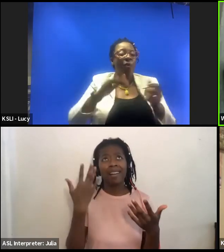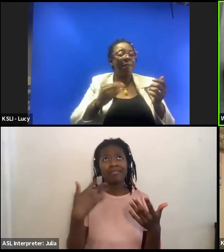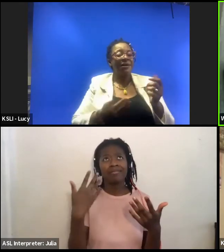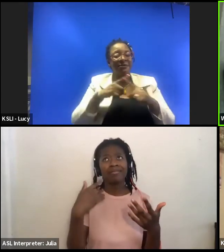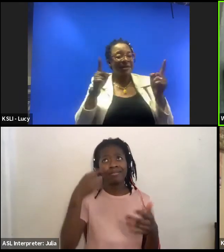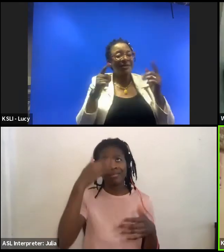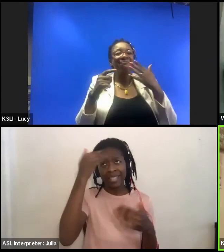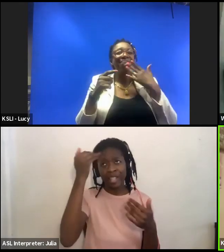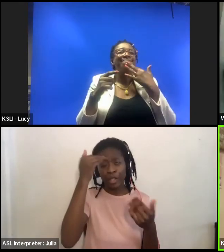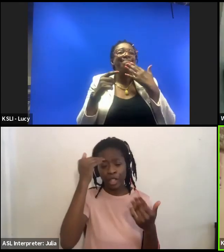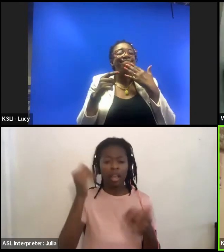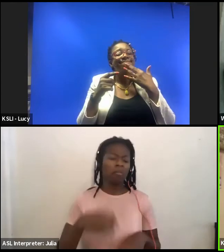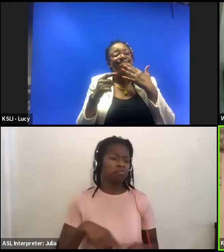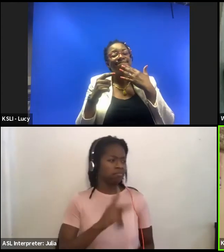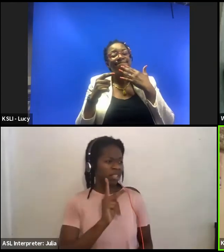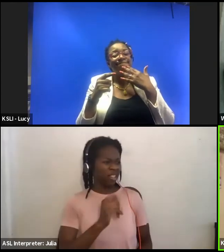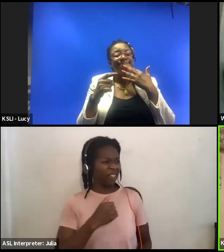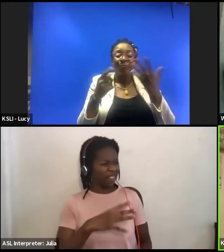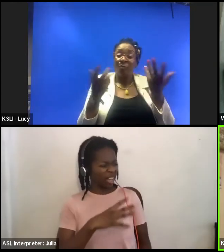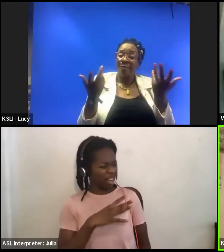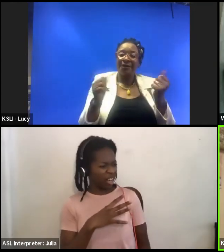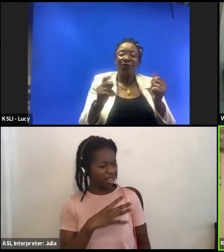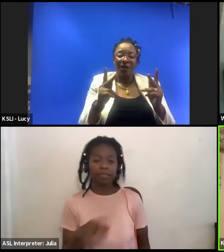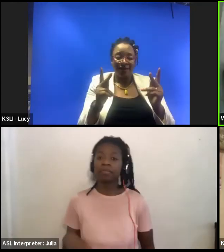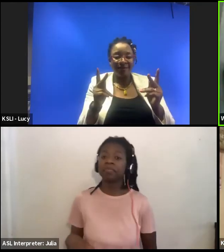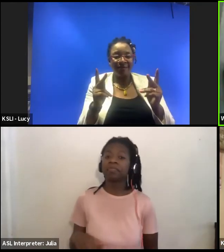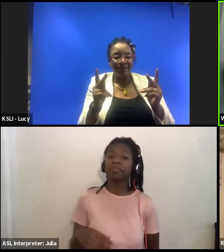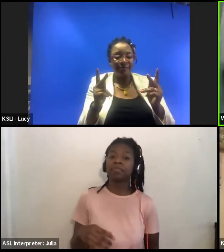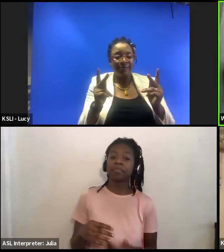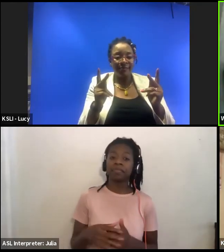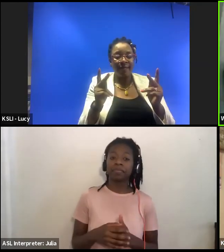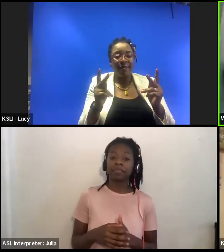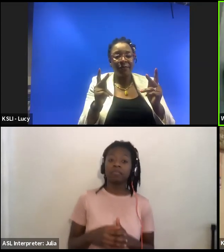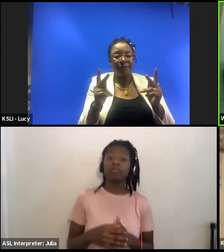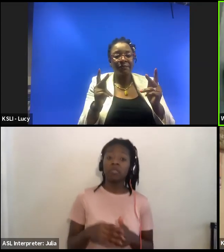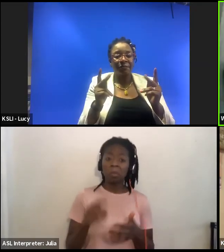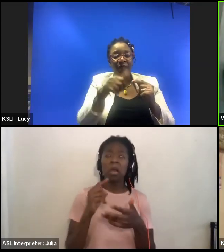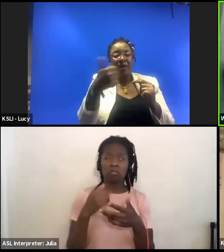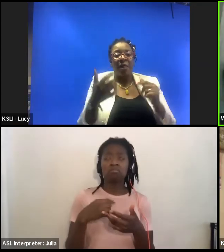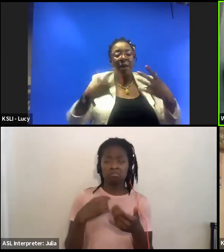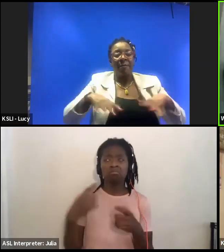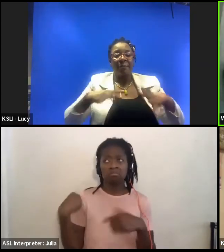It's okay. But the other people that I can think of is Code Inc.